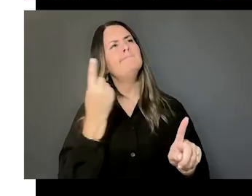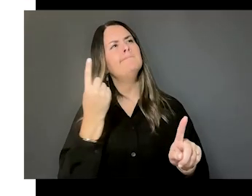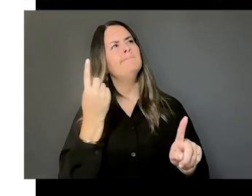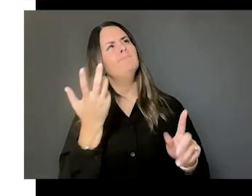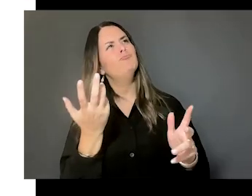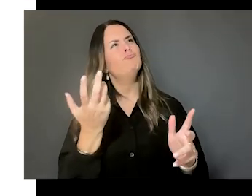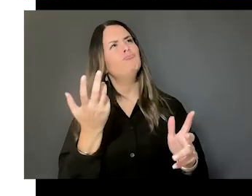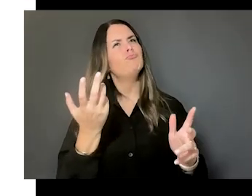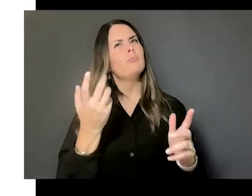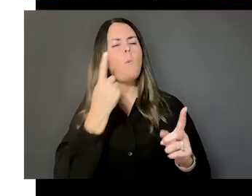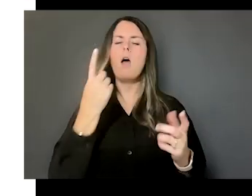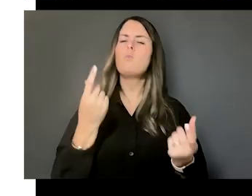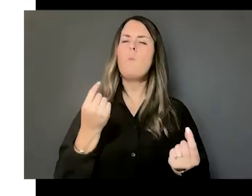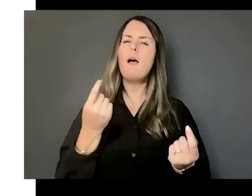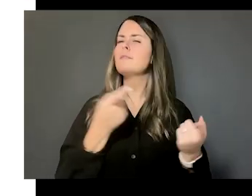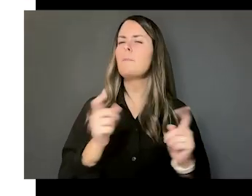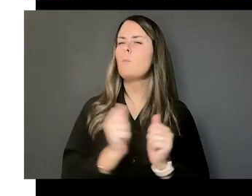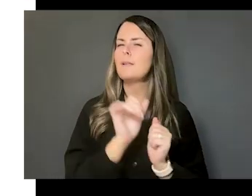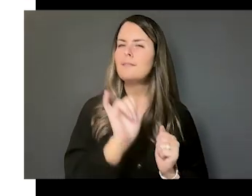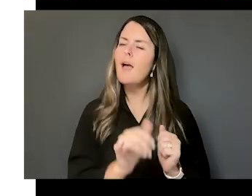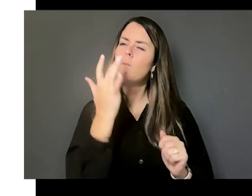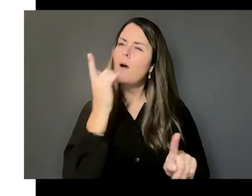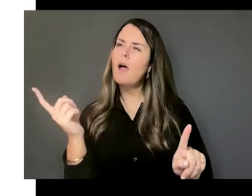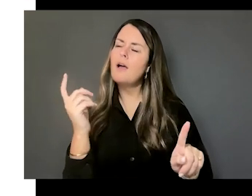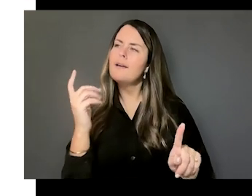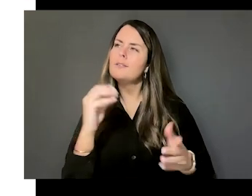I wonder, I wonder what's happening here and why students are thinking they,